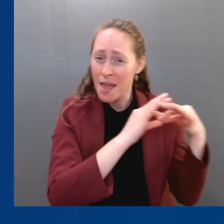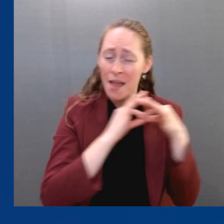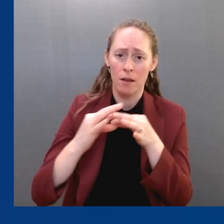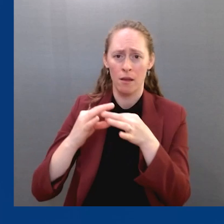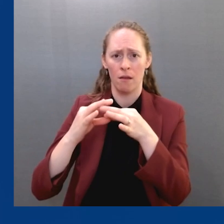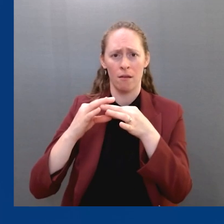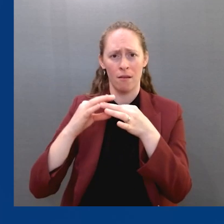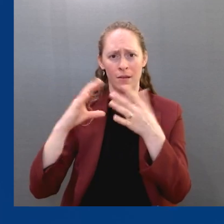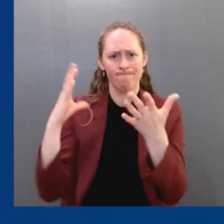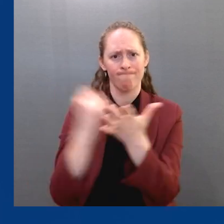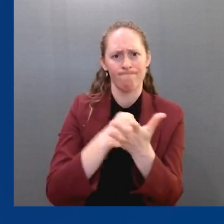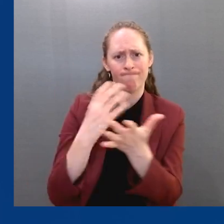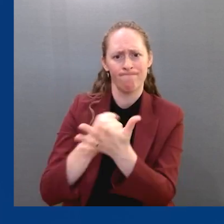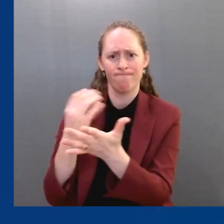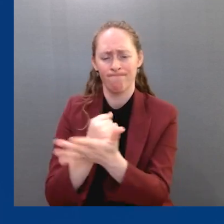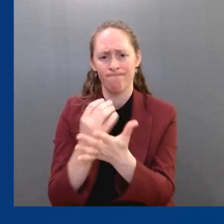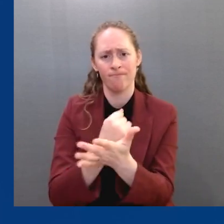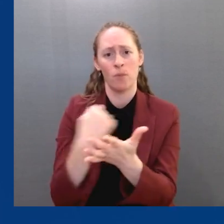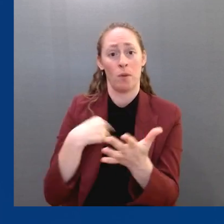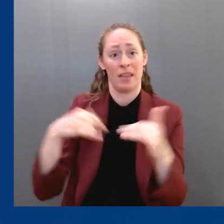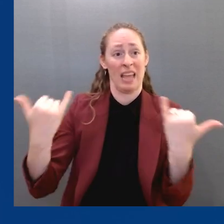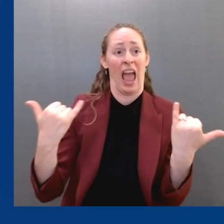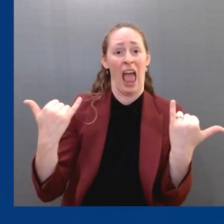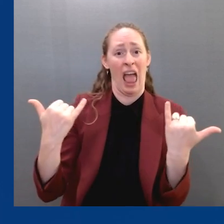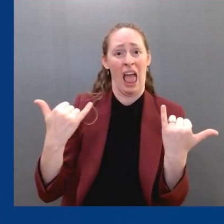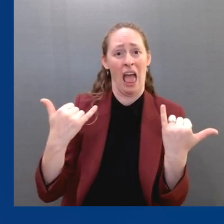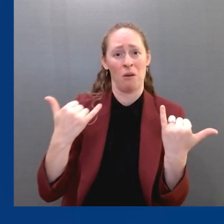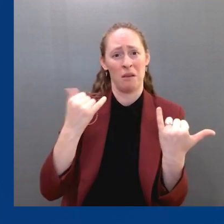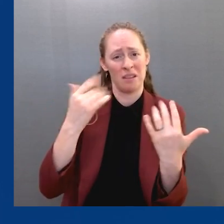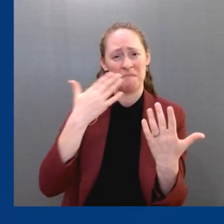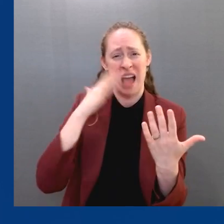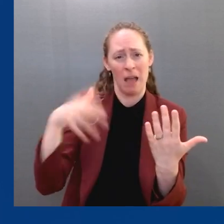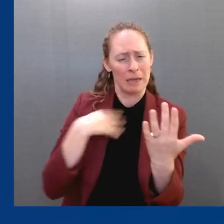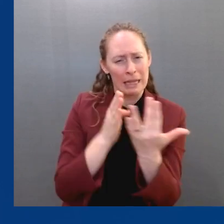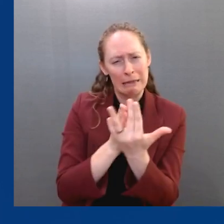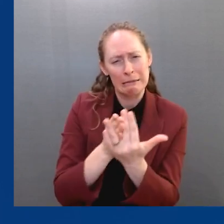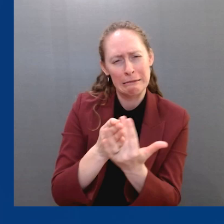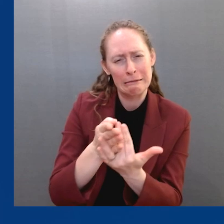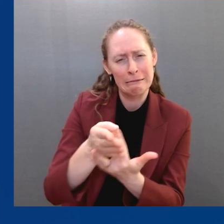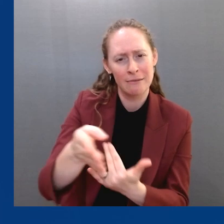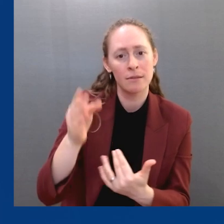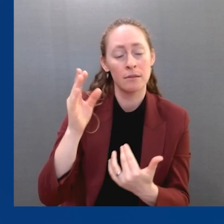throws at us in the next four, six, eight weeks ahead. And also whatever Mother Nature throws at us